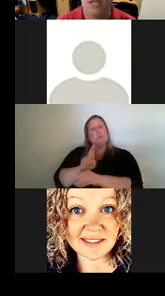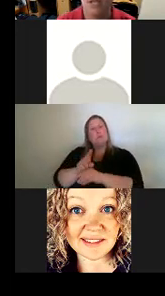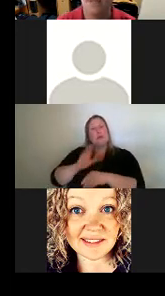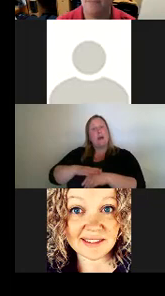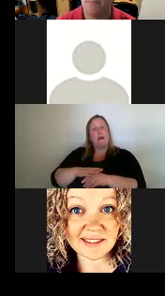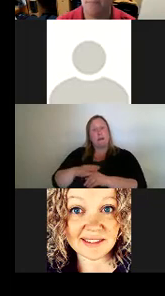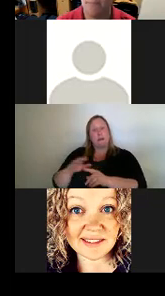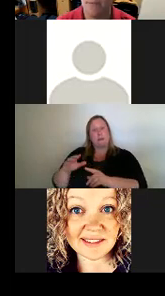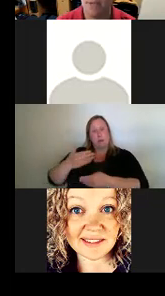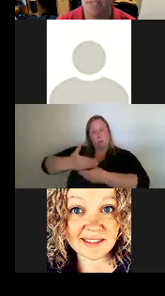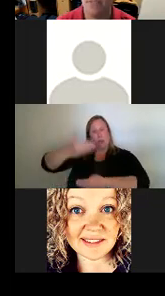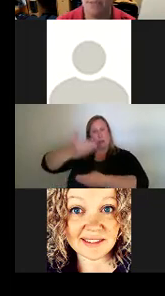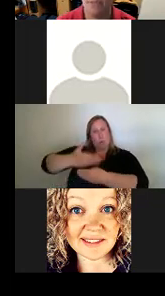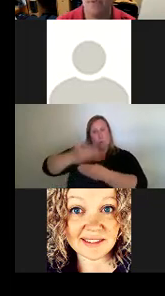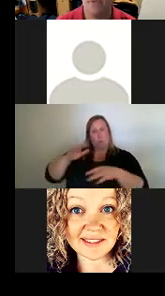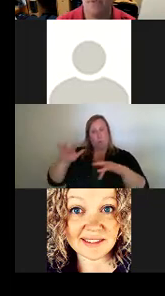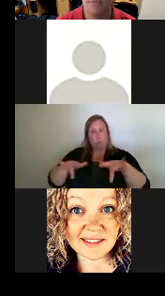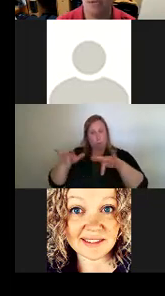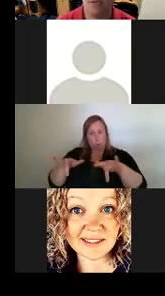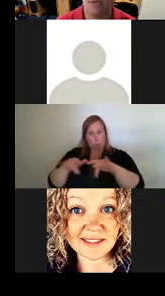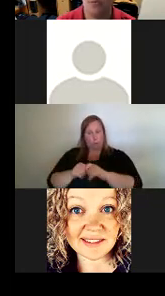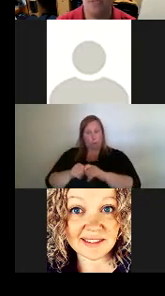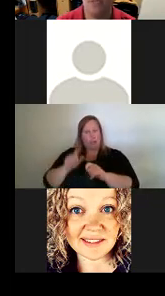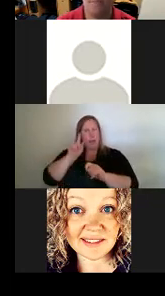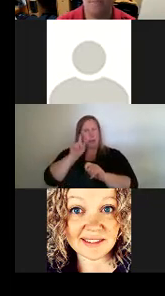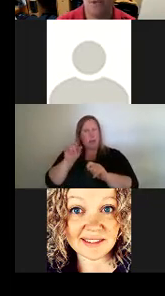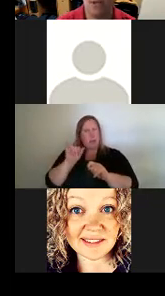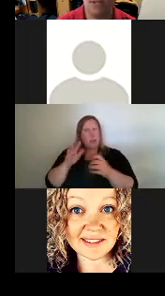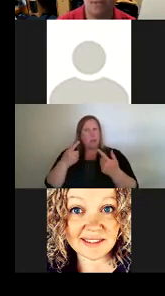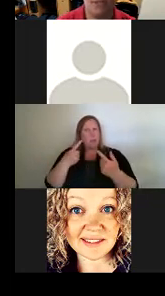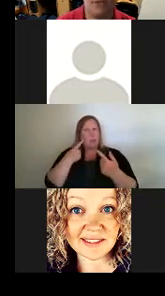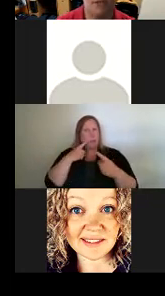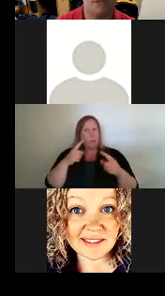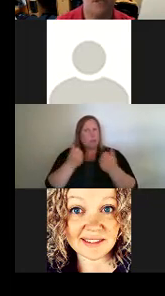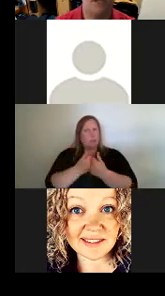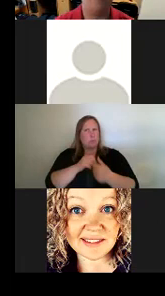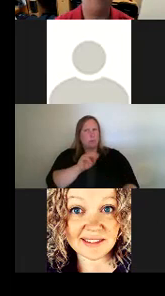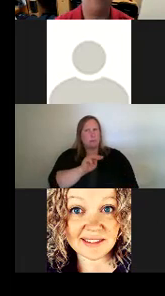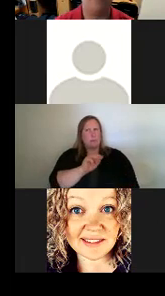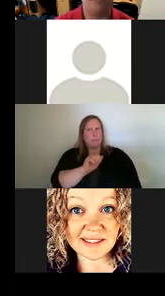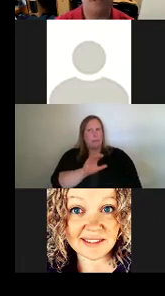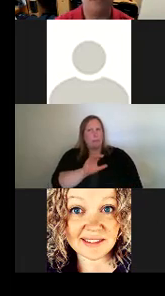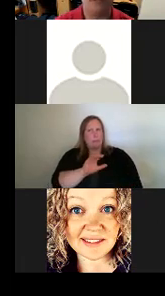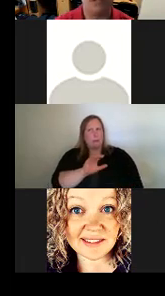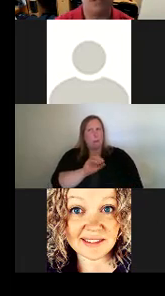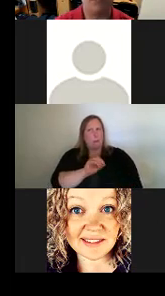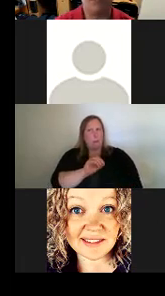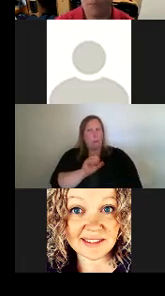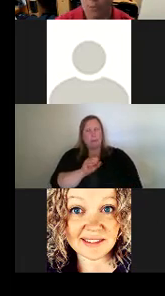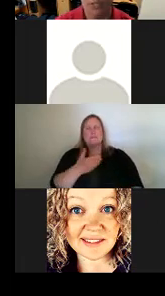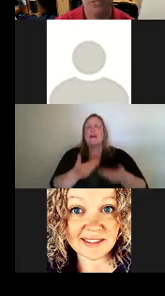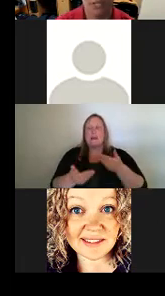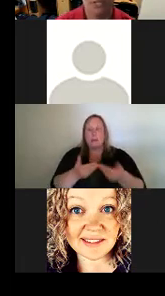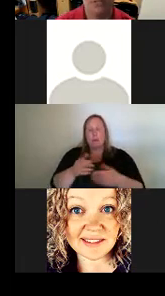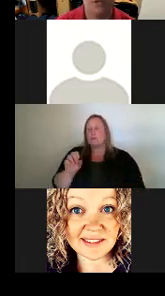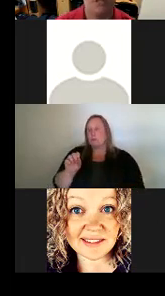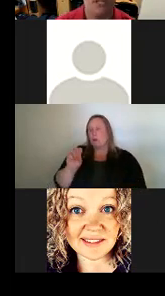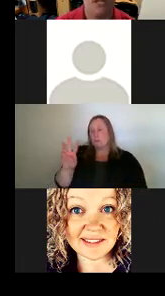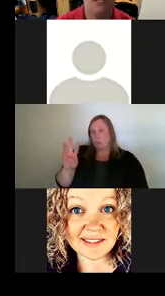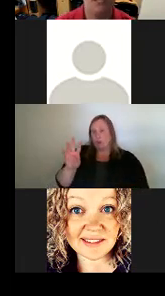I BELIEVE IT MAY BE ALSO COMPATIBLE -- IT'S LESS